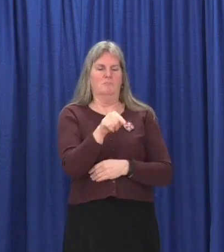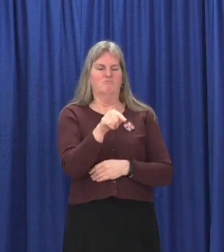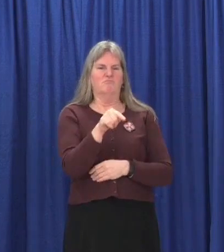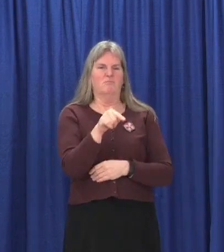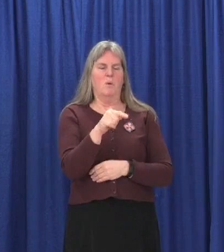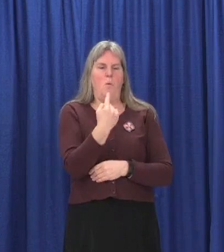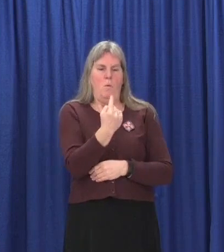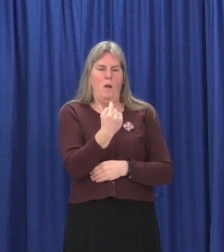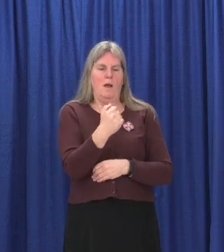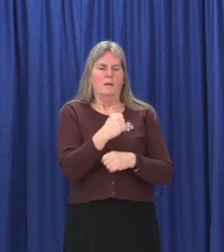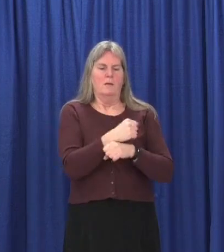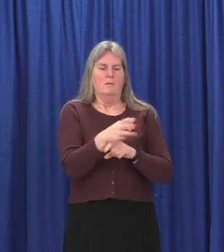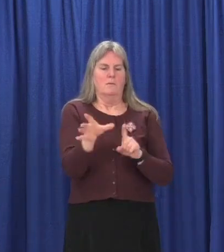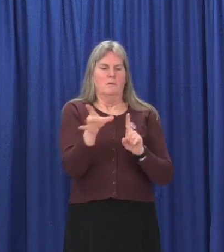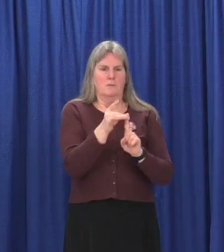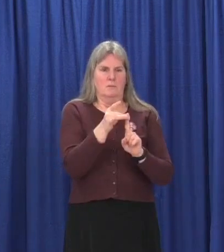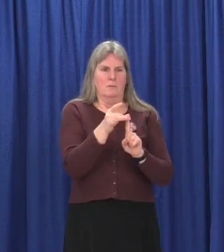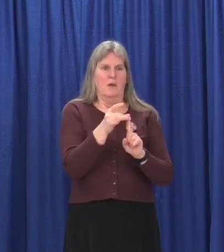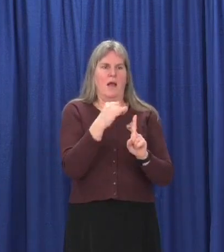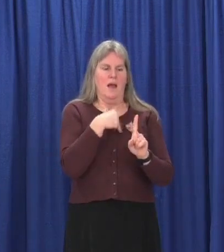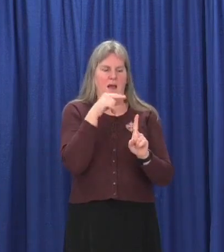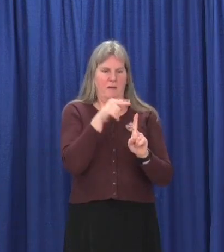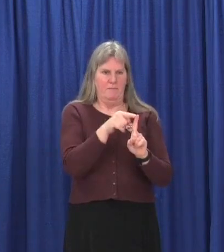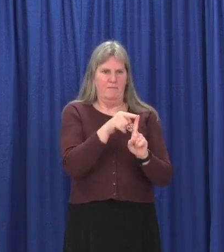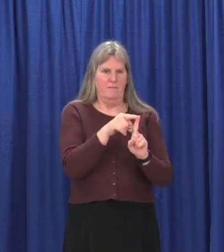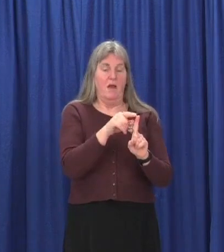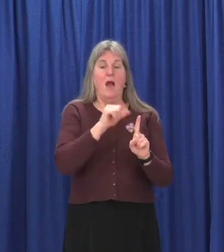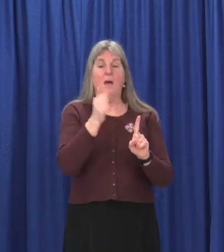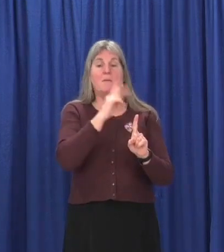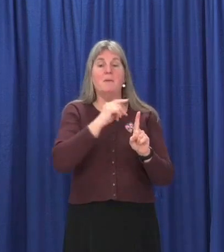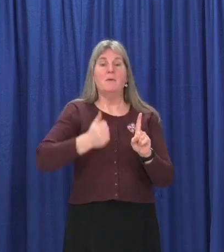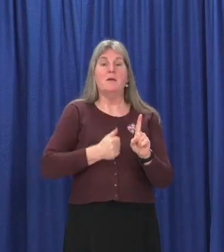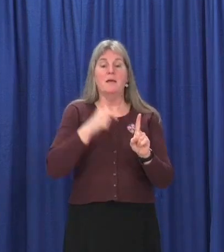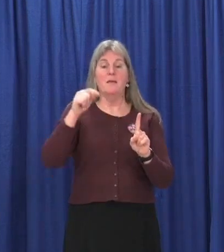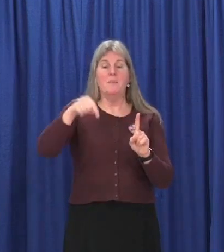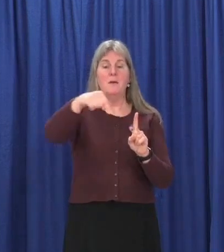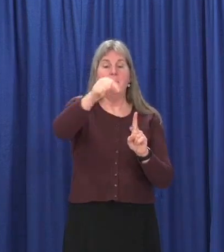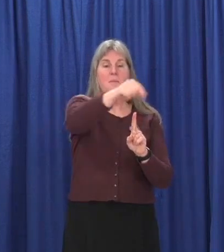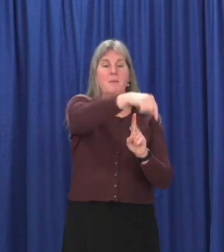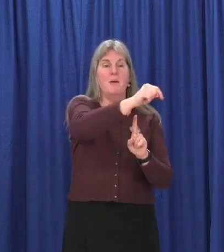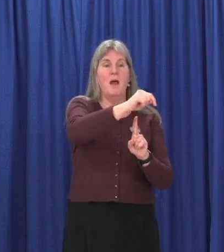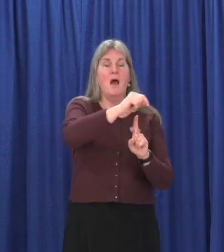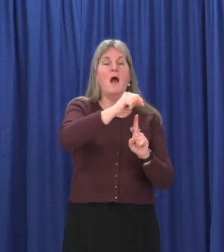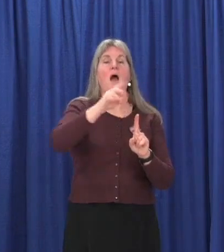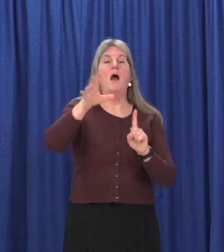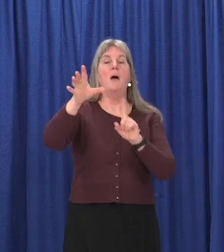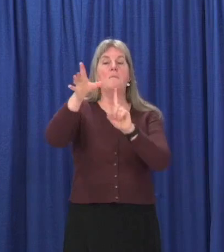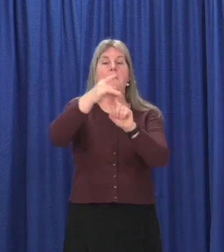in that household, and they test the remainder of people using rapid antigen, they won't be seen in our counts,